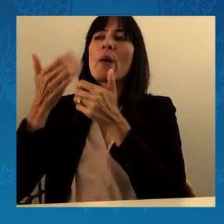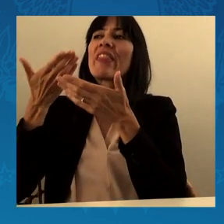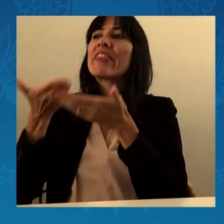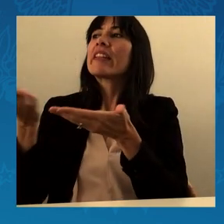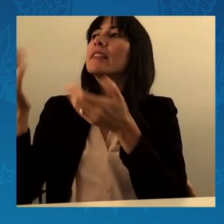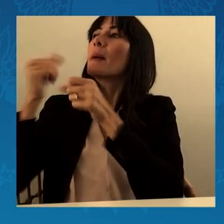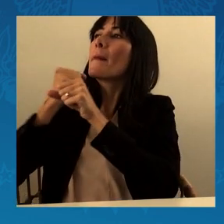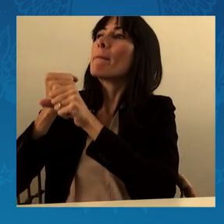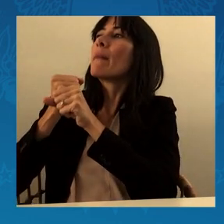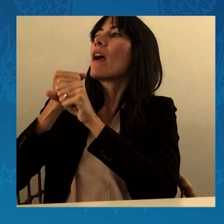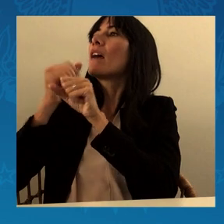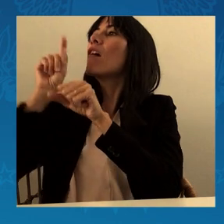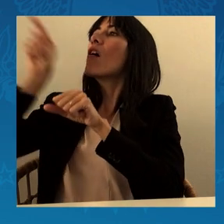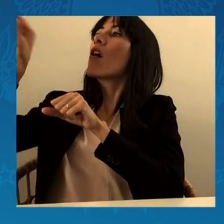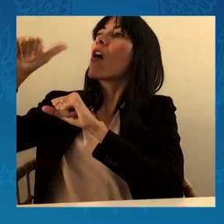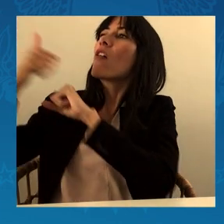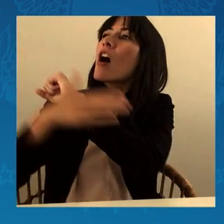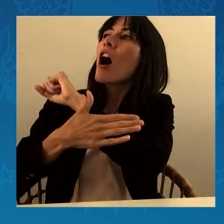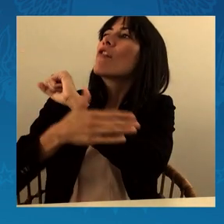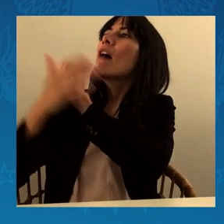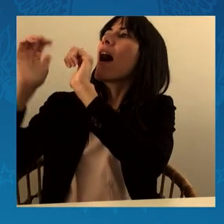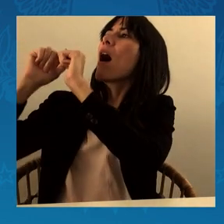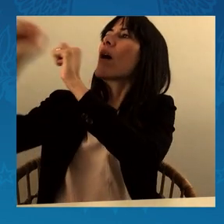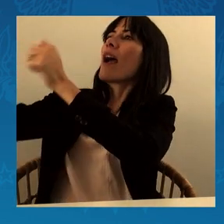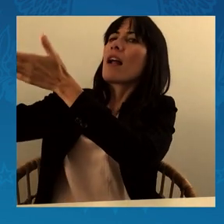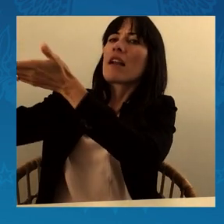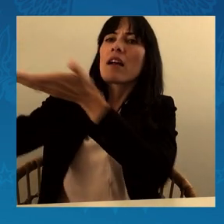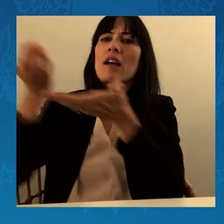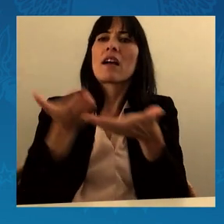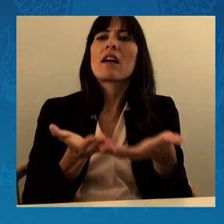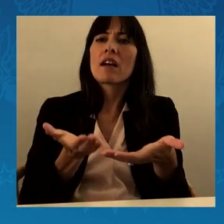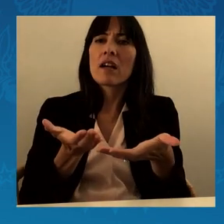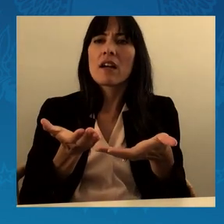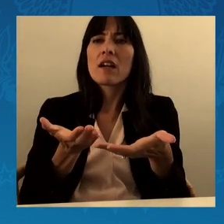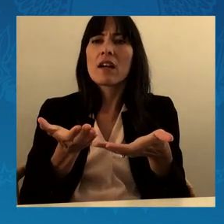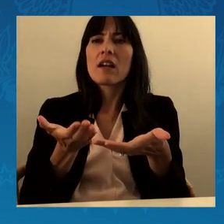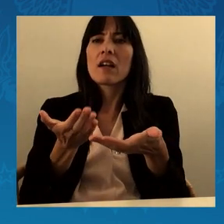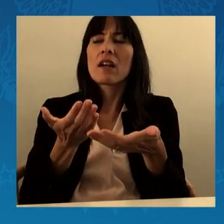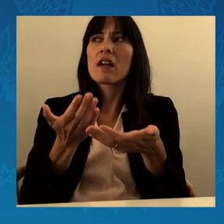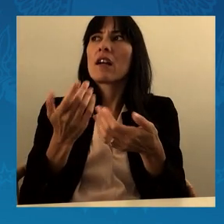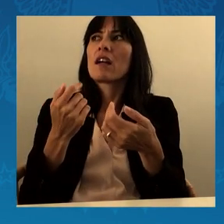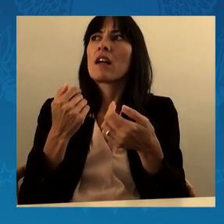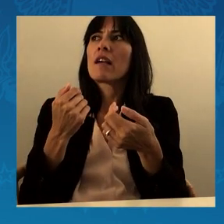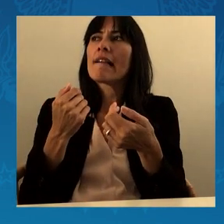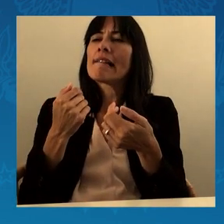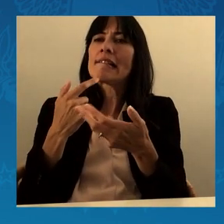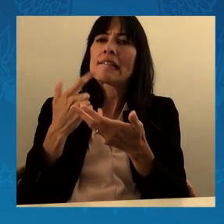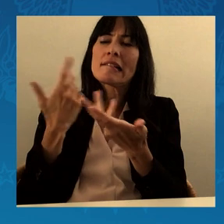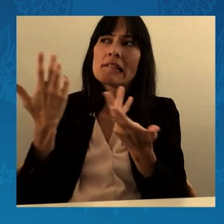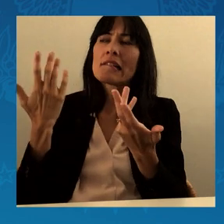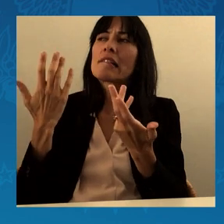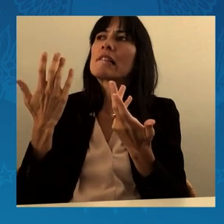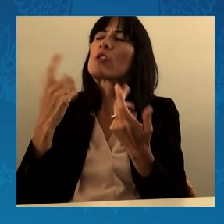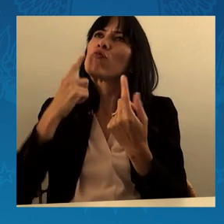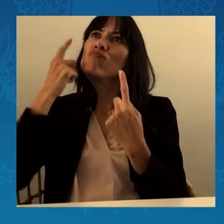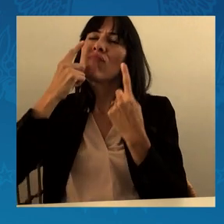to produce nationally within our country, but also just the supply chains around the globe,